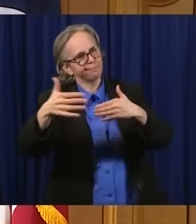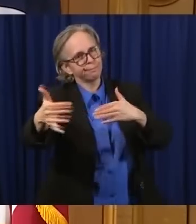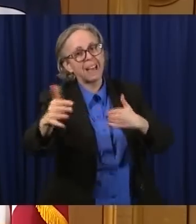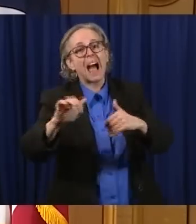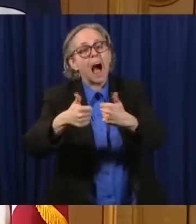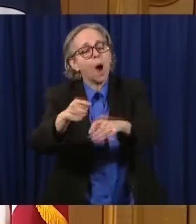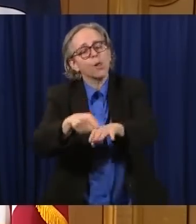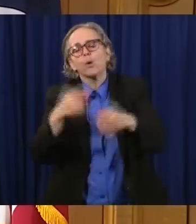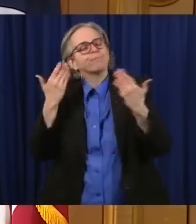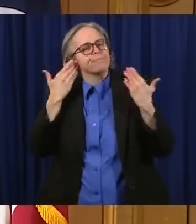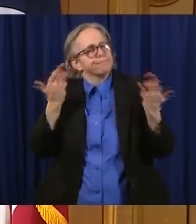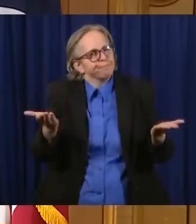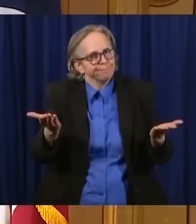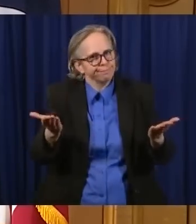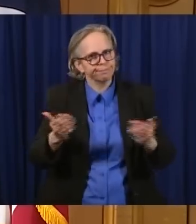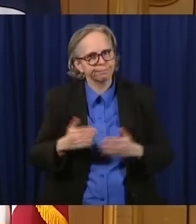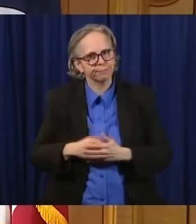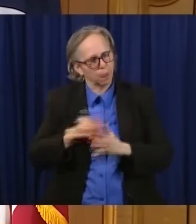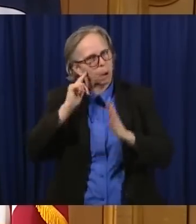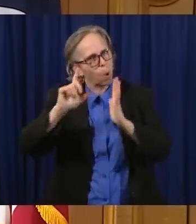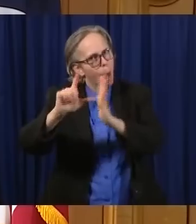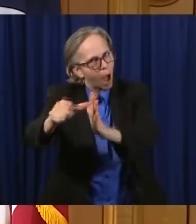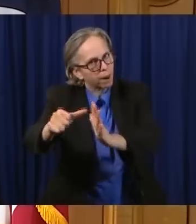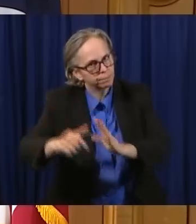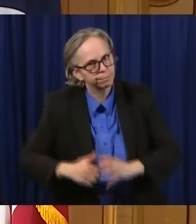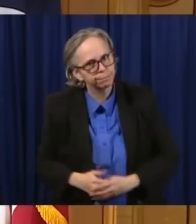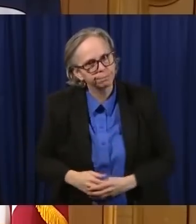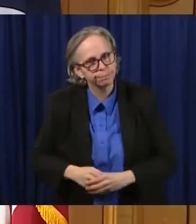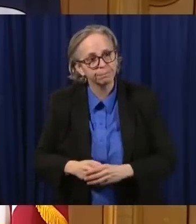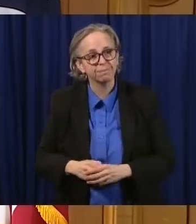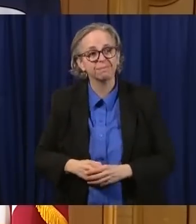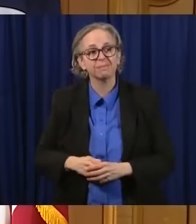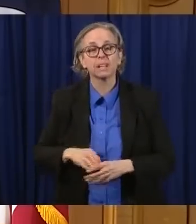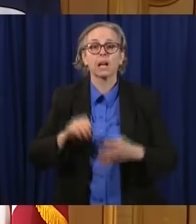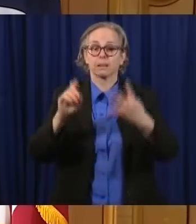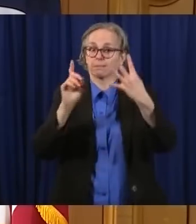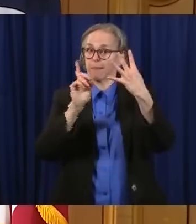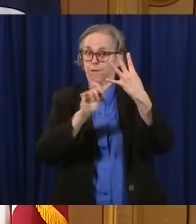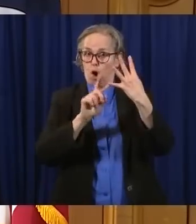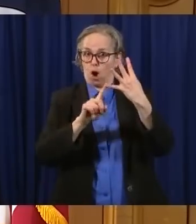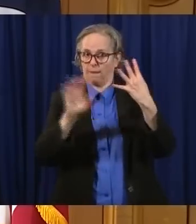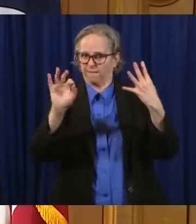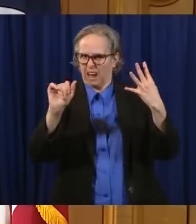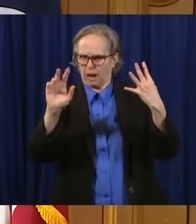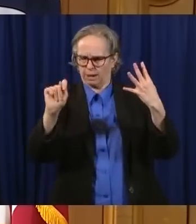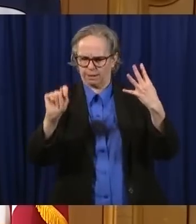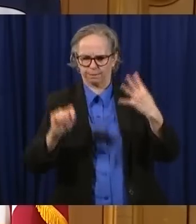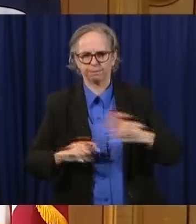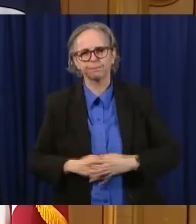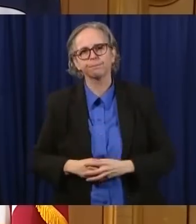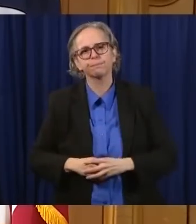CAN. WE DON'T KNOW THE EXACT DATE.